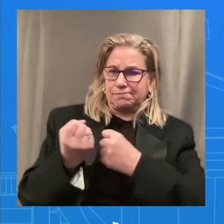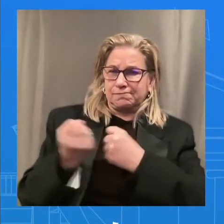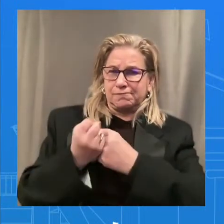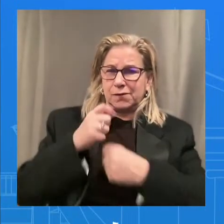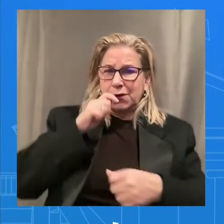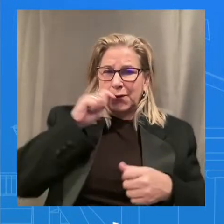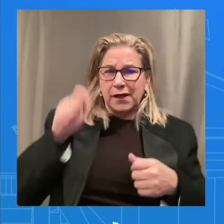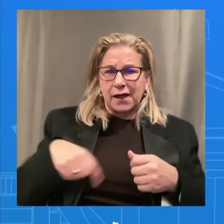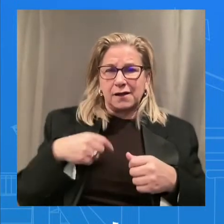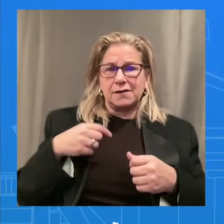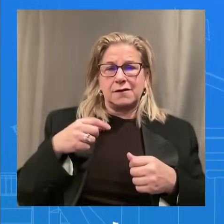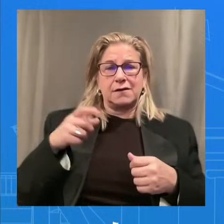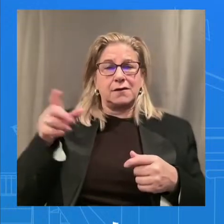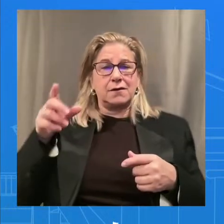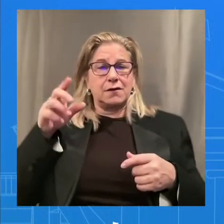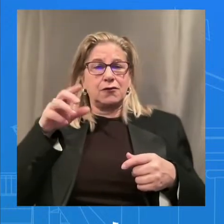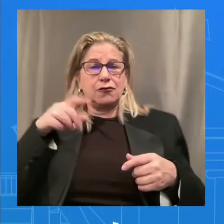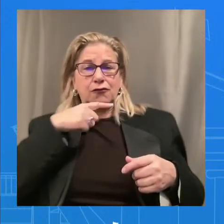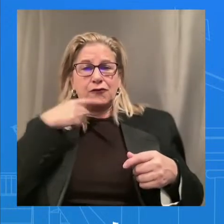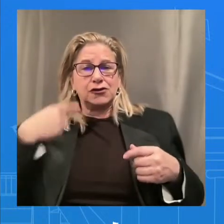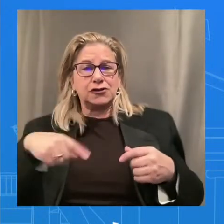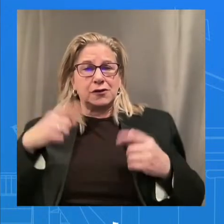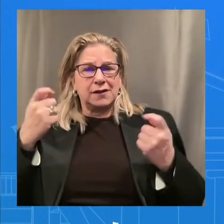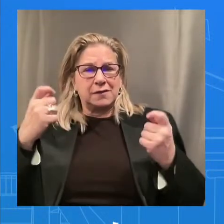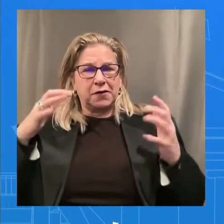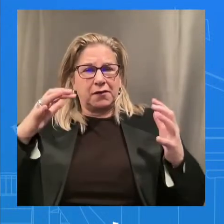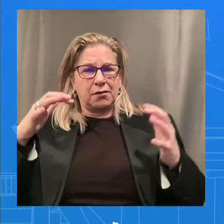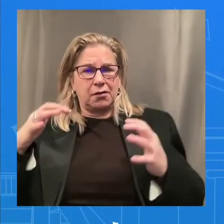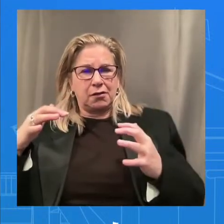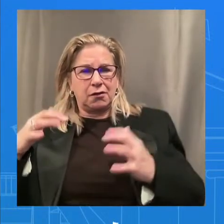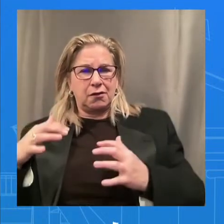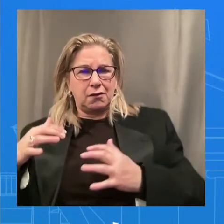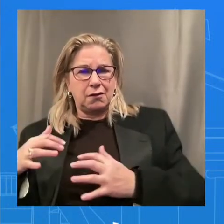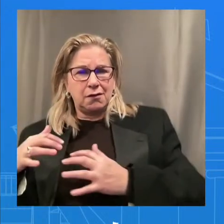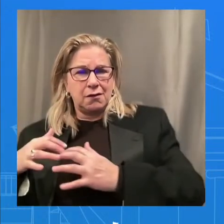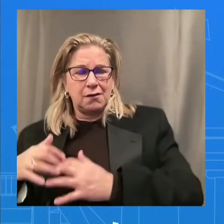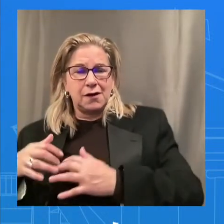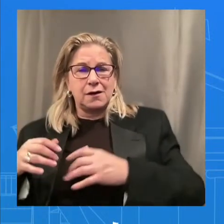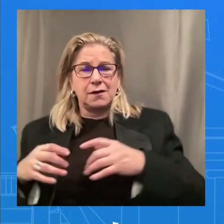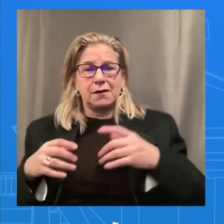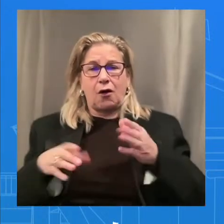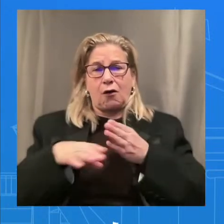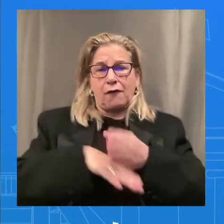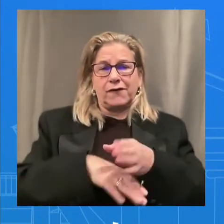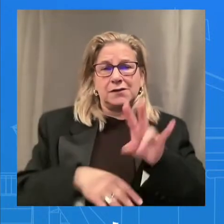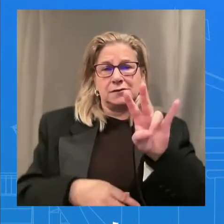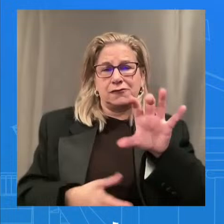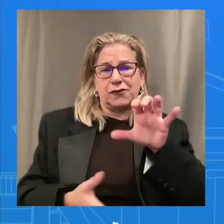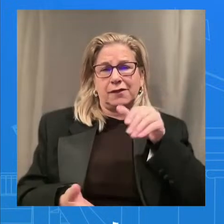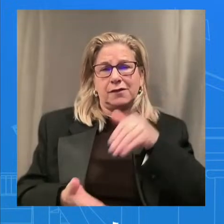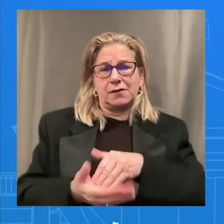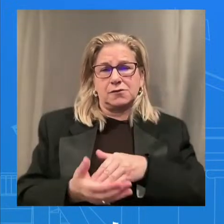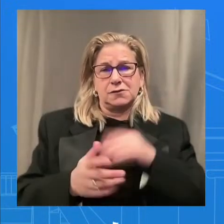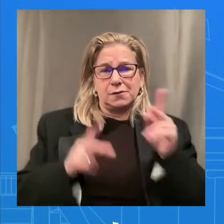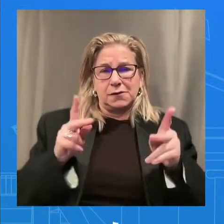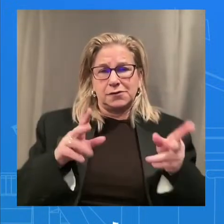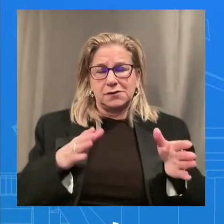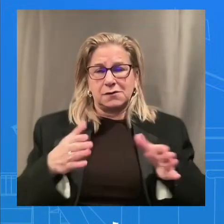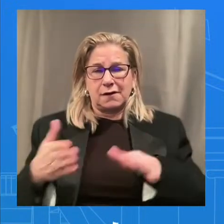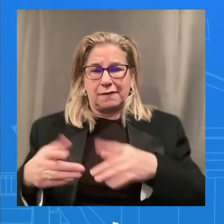And Ukraine stands free, Kyiv stands free, and Ukraine will emerge from this war a strong, sovereign, independent nation rooted in the West.